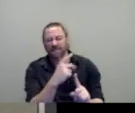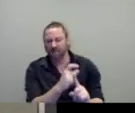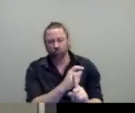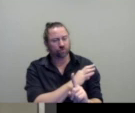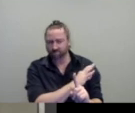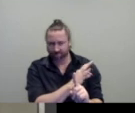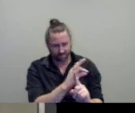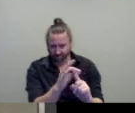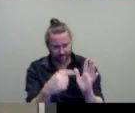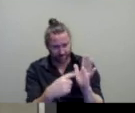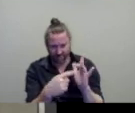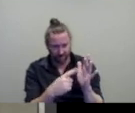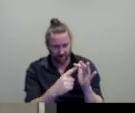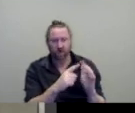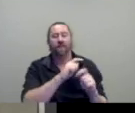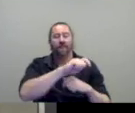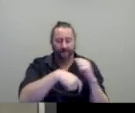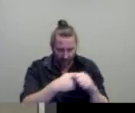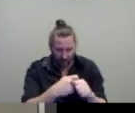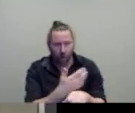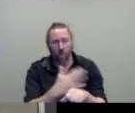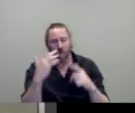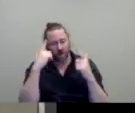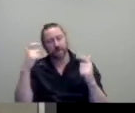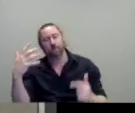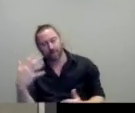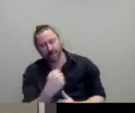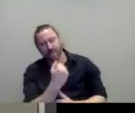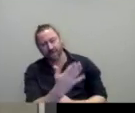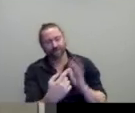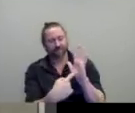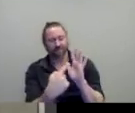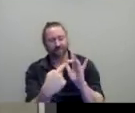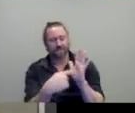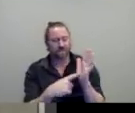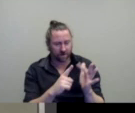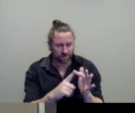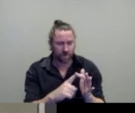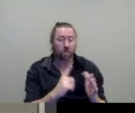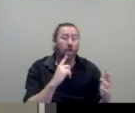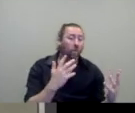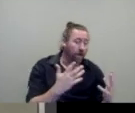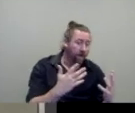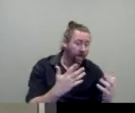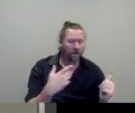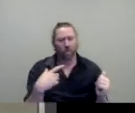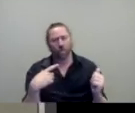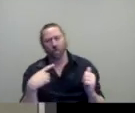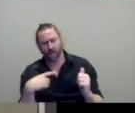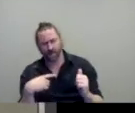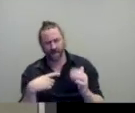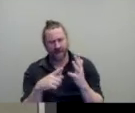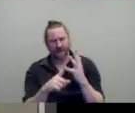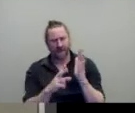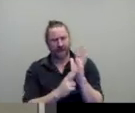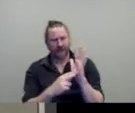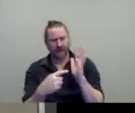convention was developed where they were titled but where and why did untitled artworks emerge